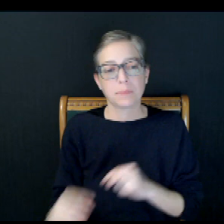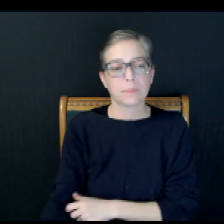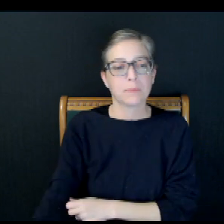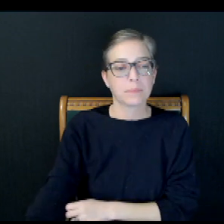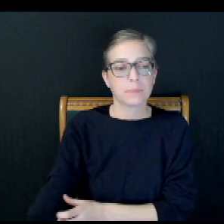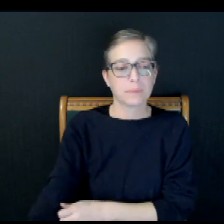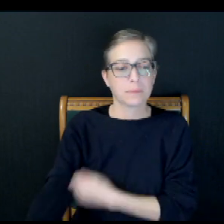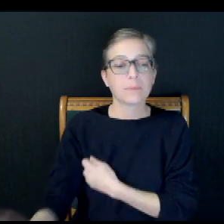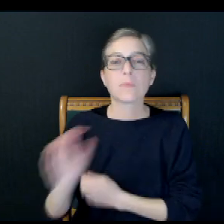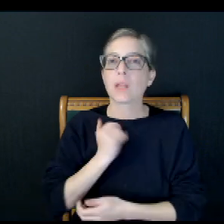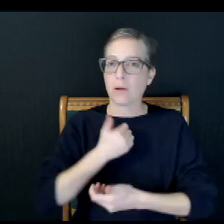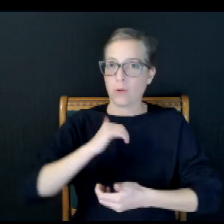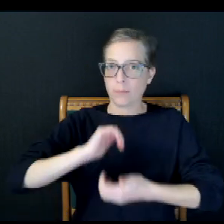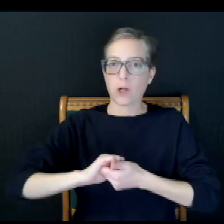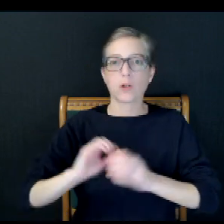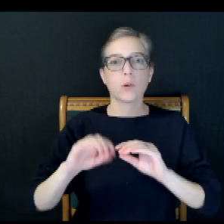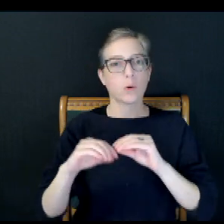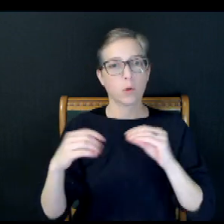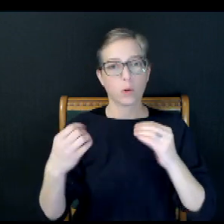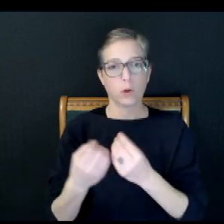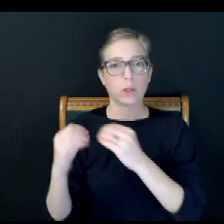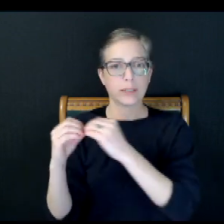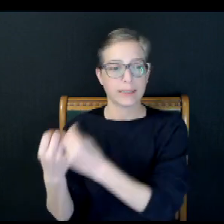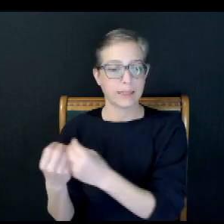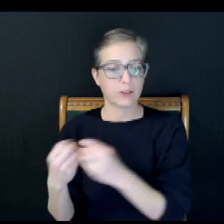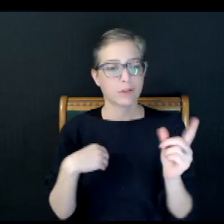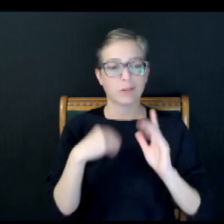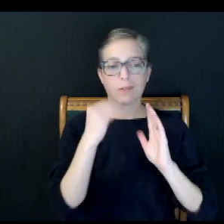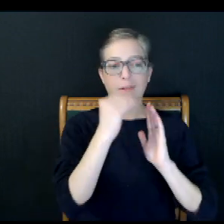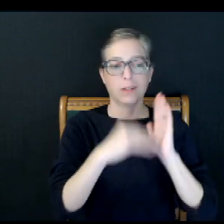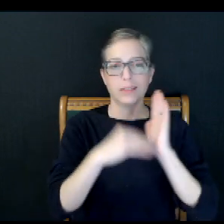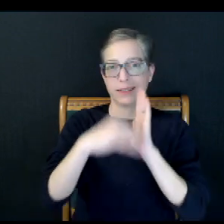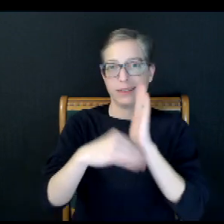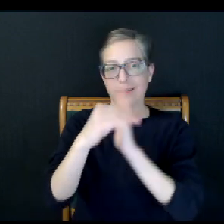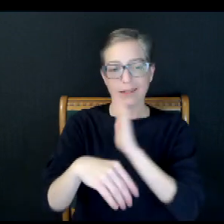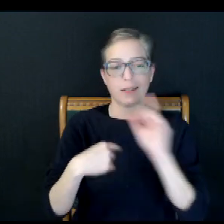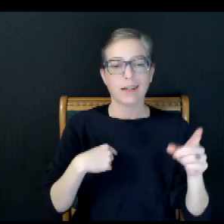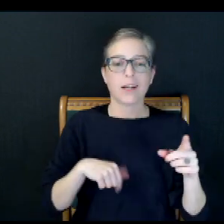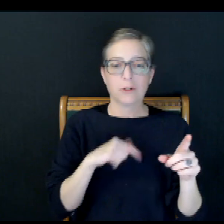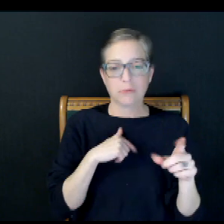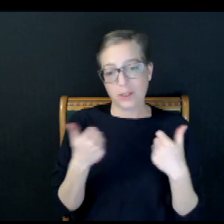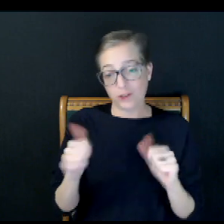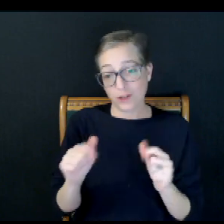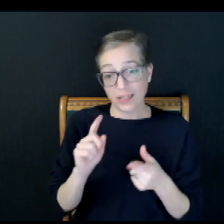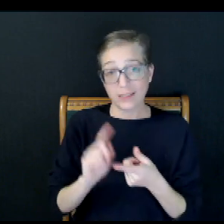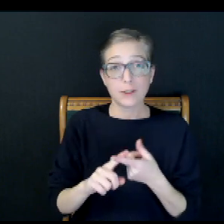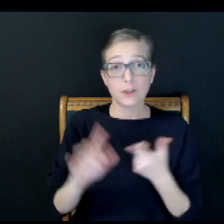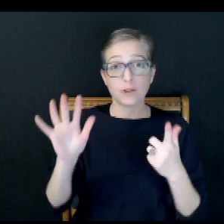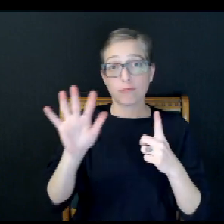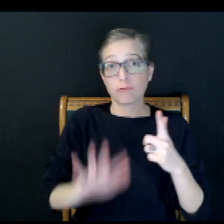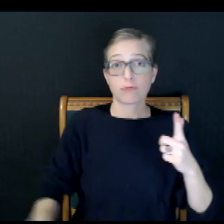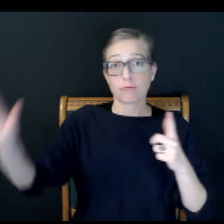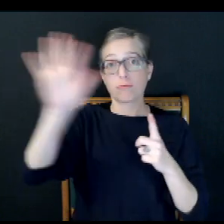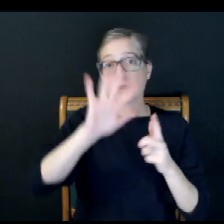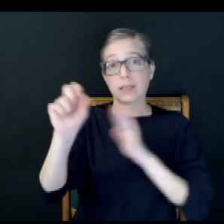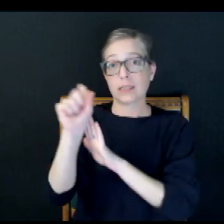our partner organizations, they're all listed here. We try to get some geographic representation across the state. Some representation among some of